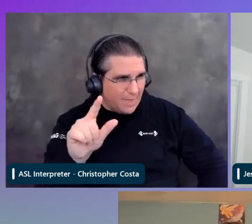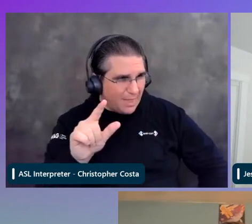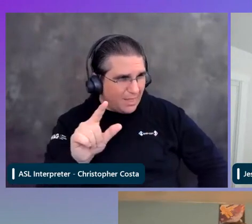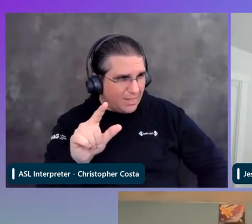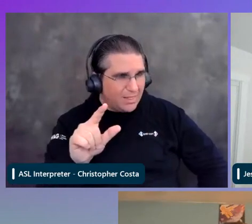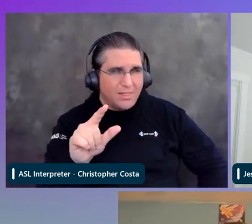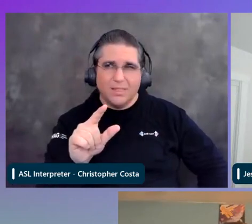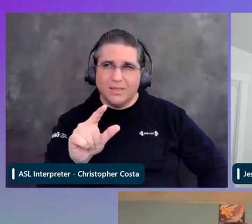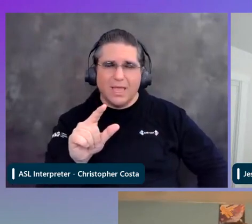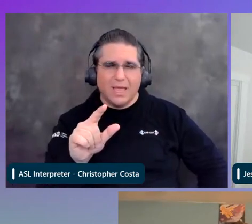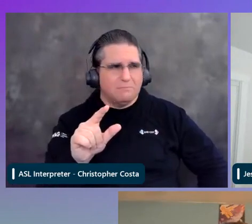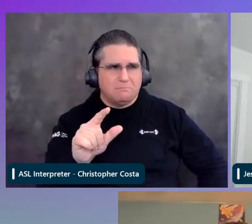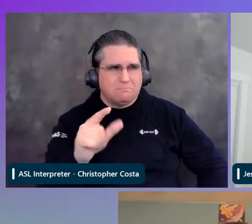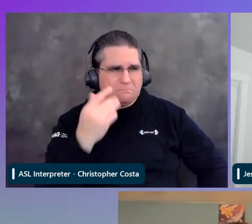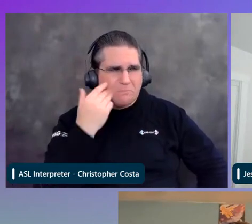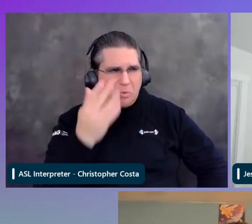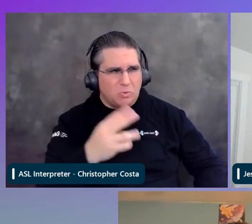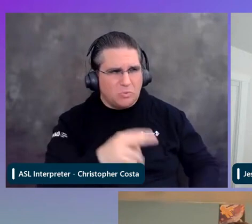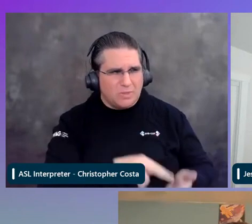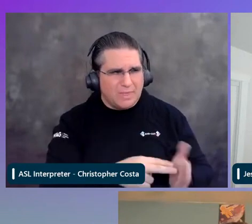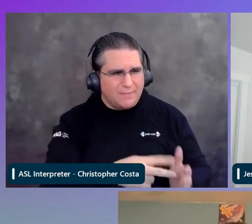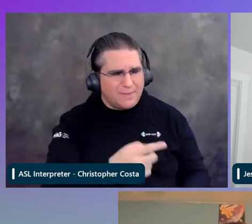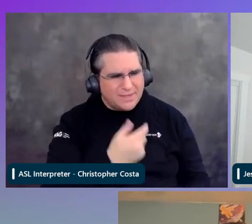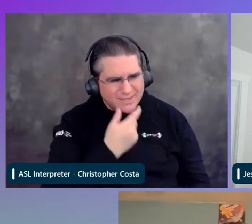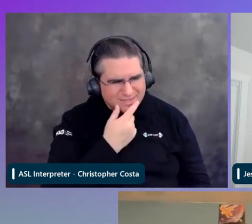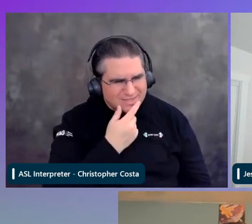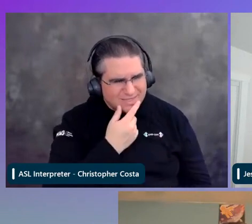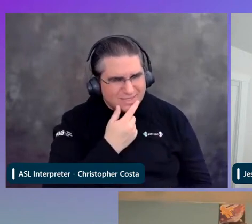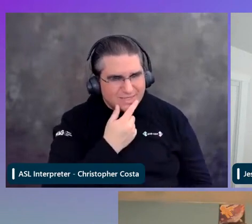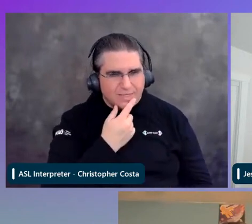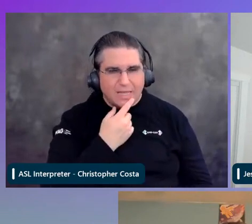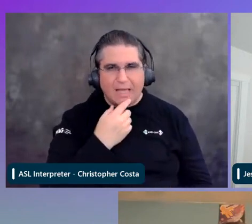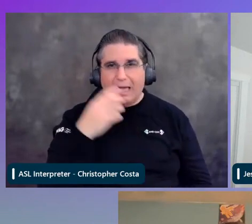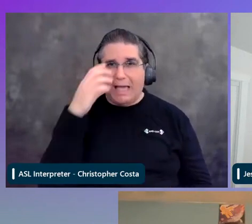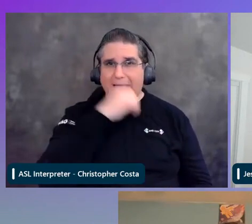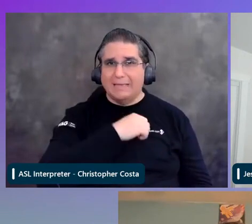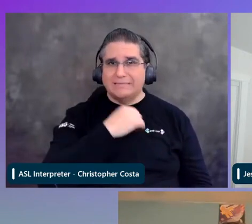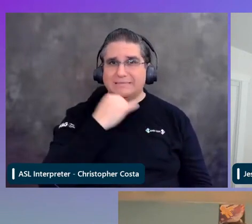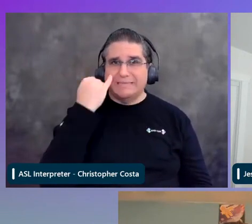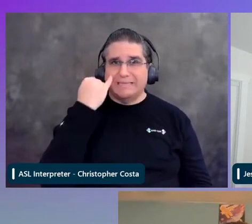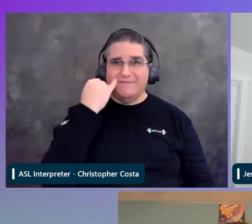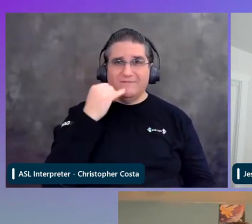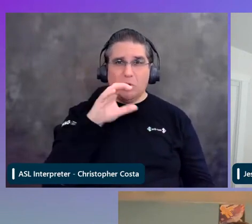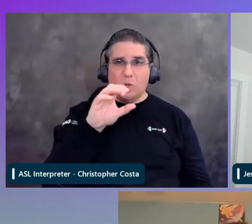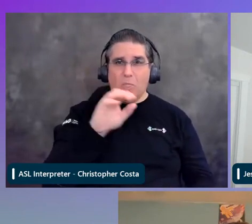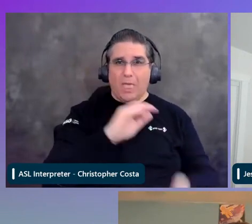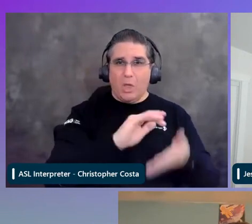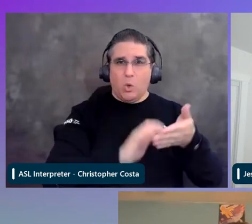is I'm not sure what that is if I'm being honest. Like if, if, if code is, uh, poorly written,